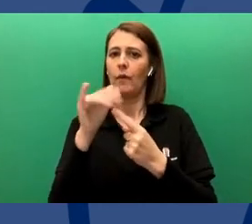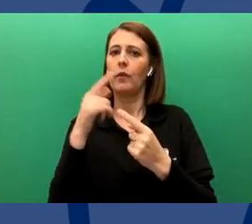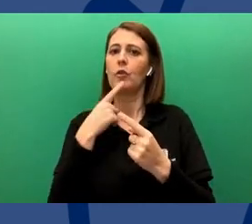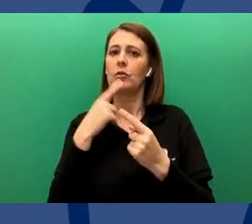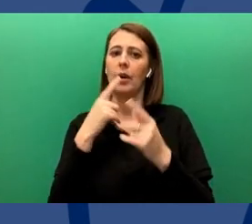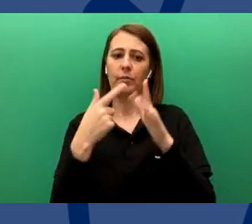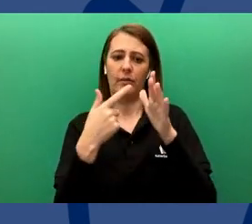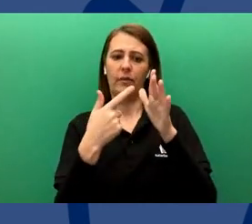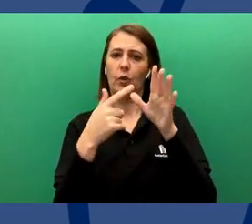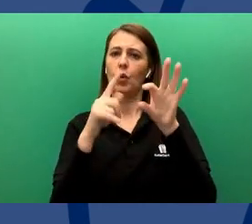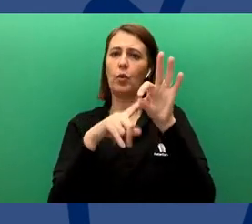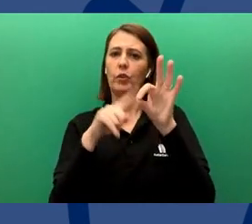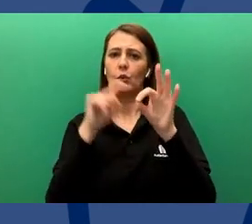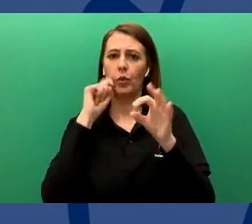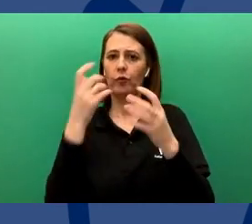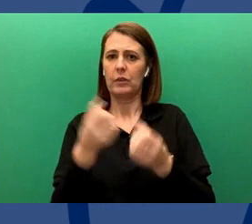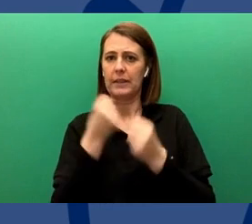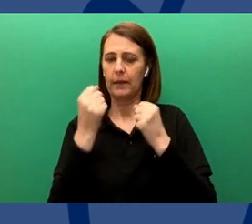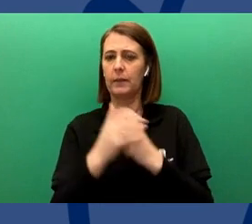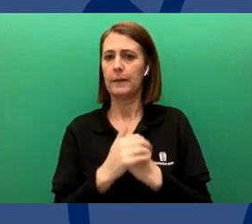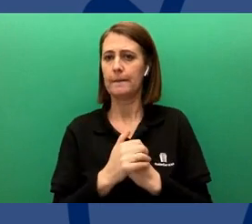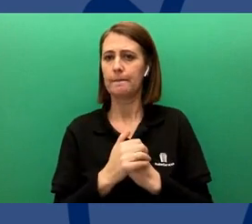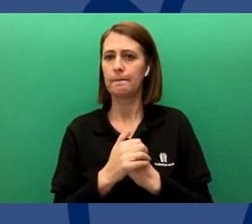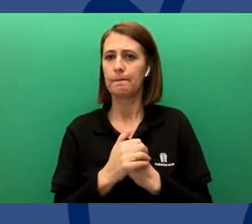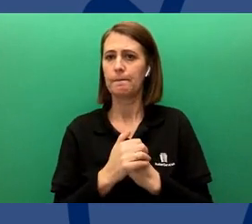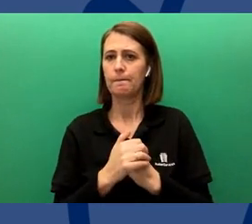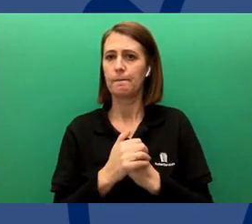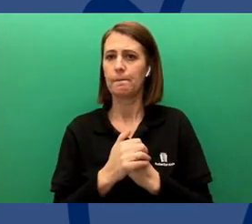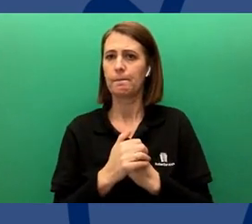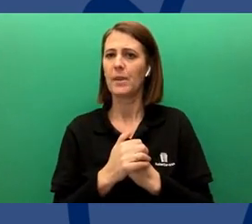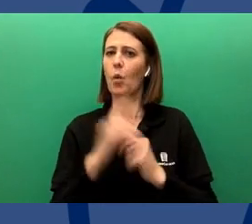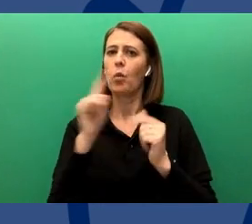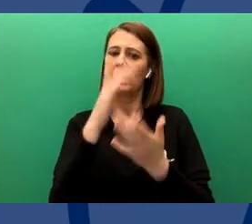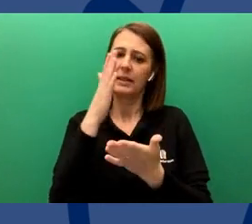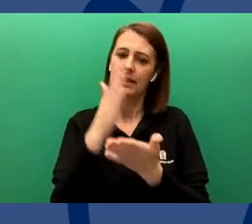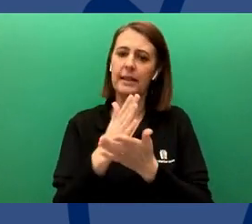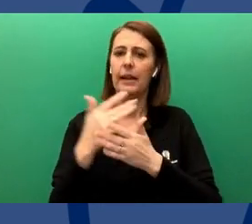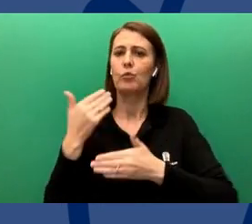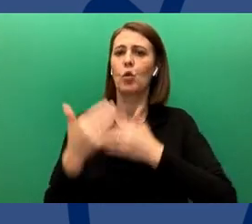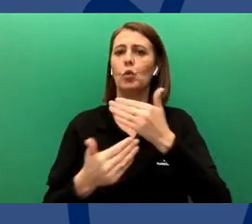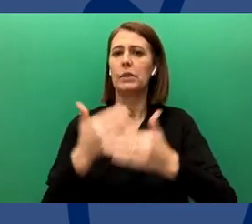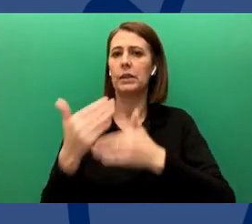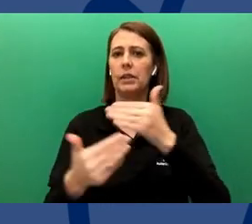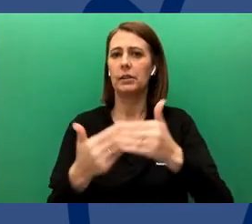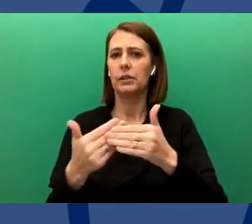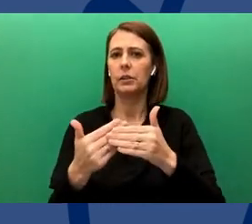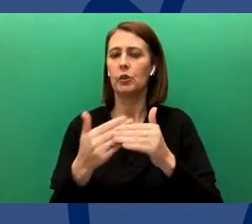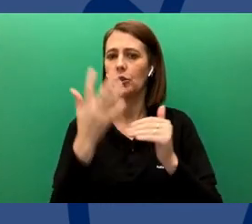receiving. Last question is what is the exact process ‑ sorry, the question just changed